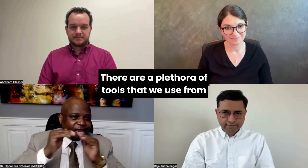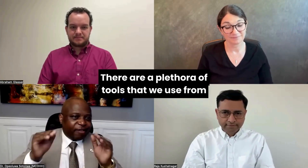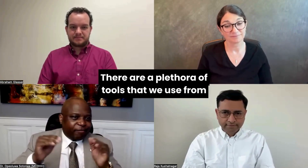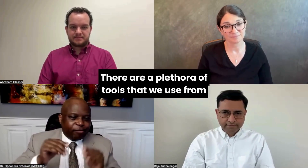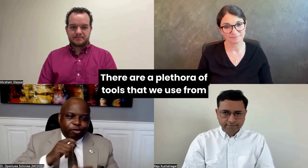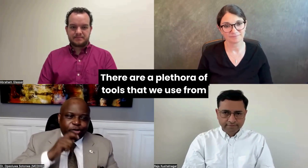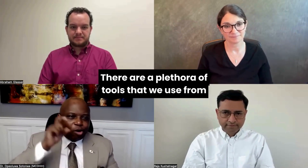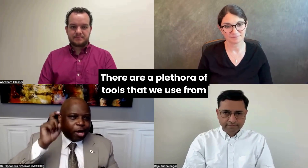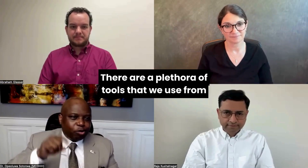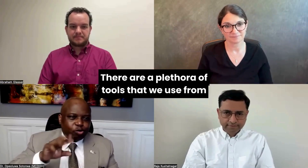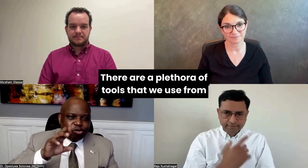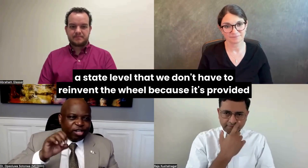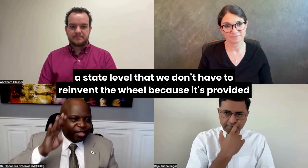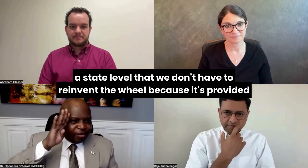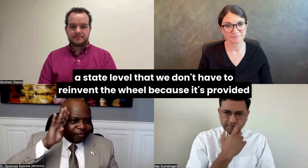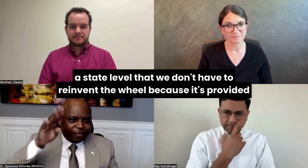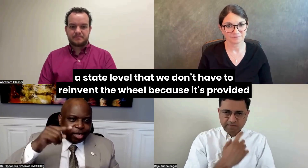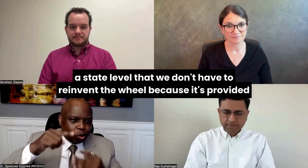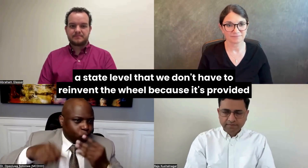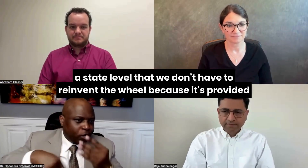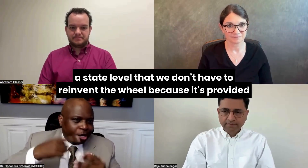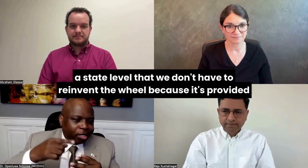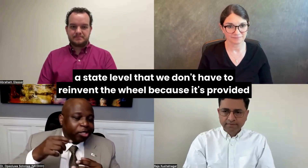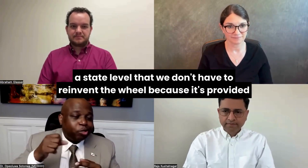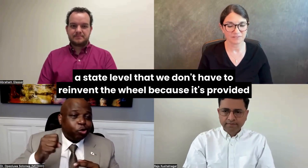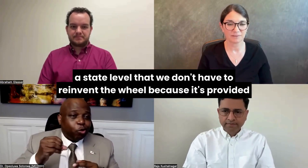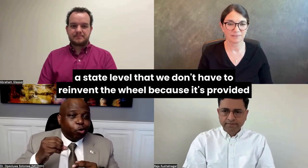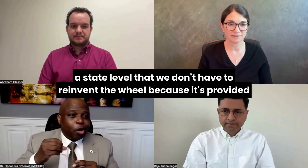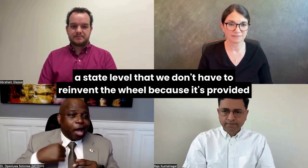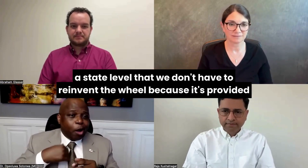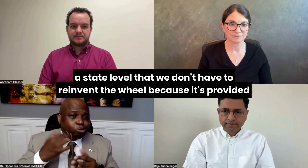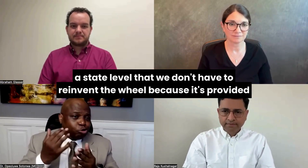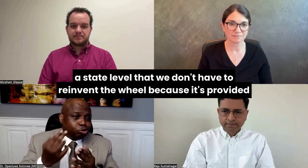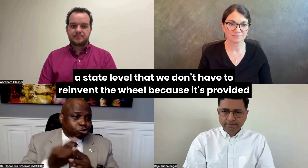a state level that we don't have to reinvent the wheel because it's provided there.